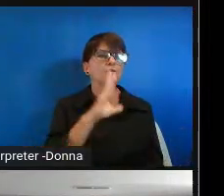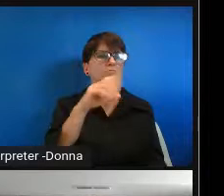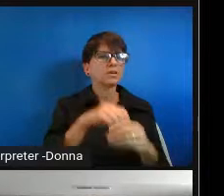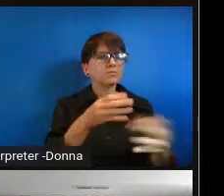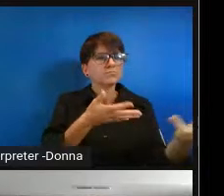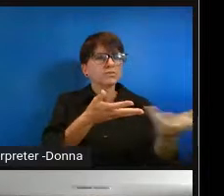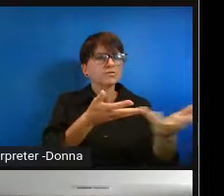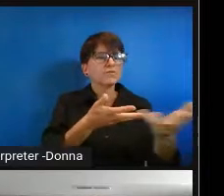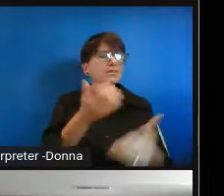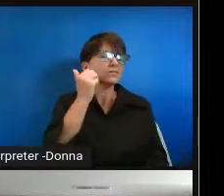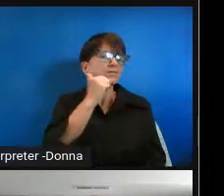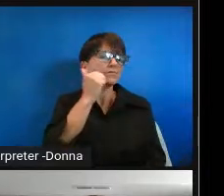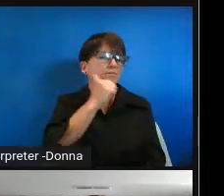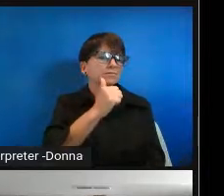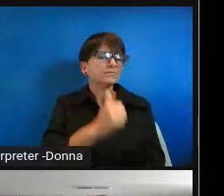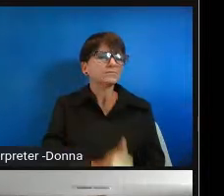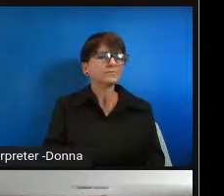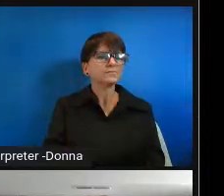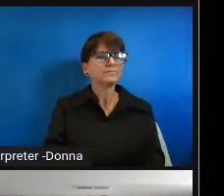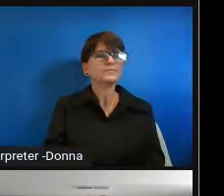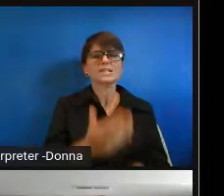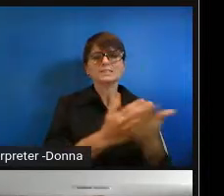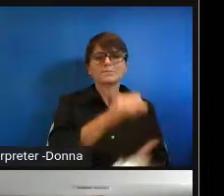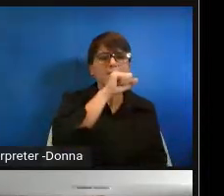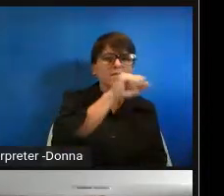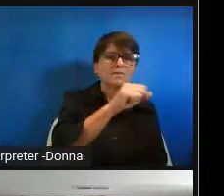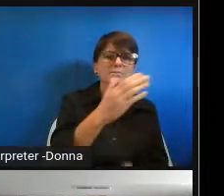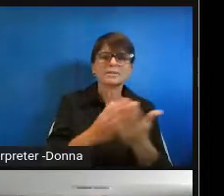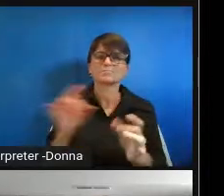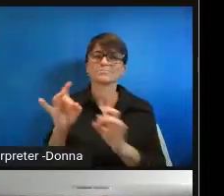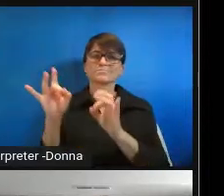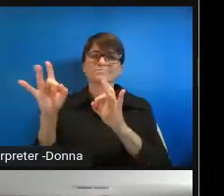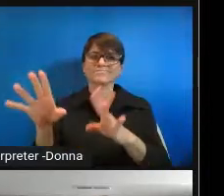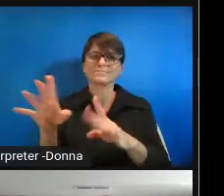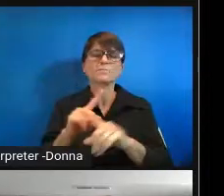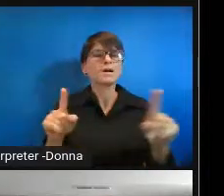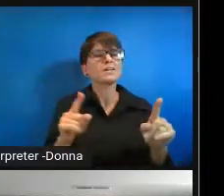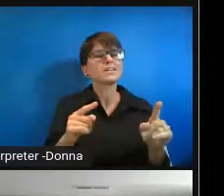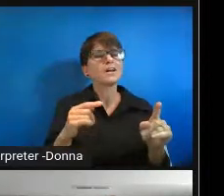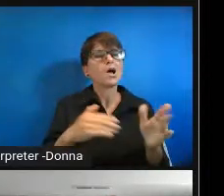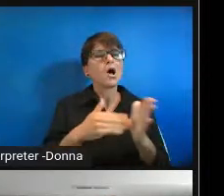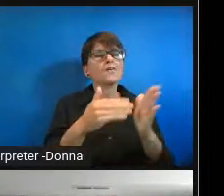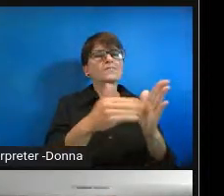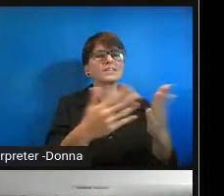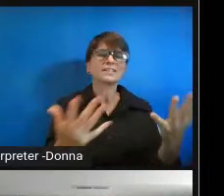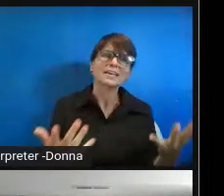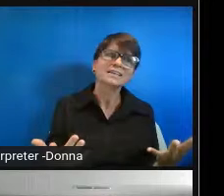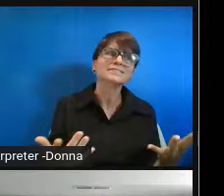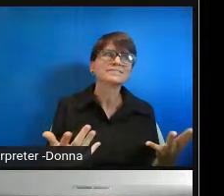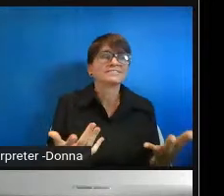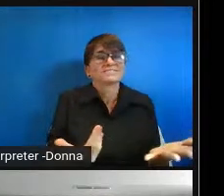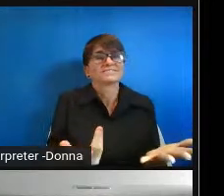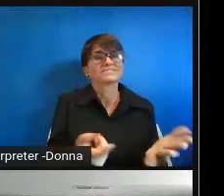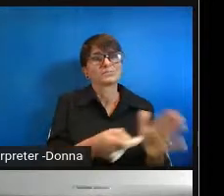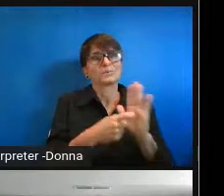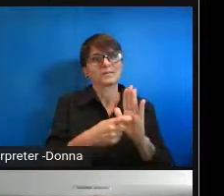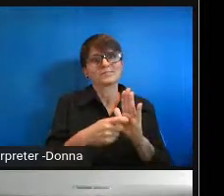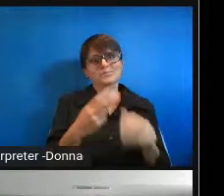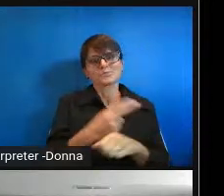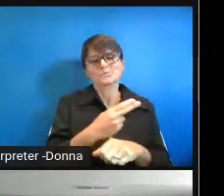modals, pop-ups, dialogues, white boxes and alerts which are common terms to describe similar website interfaces that we often interact with.